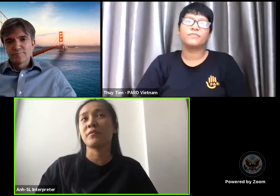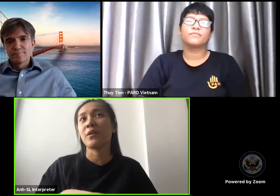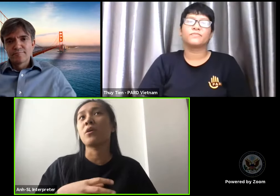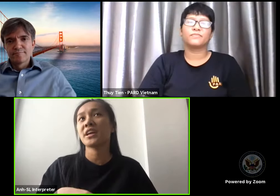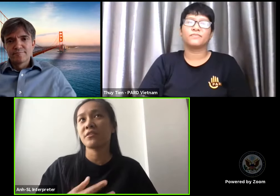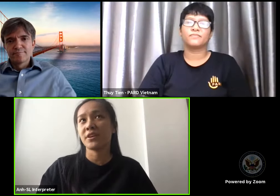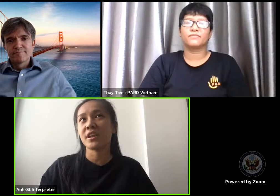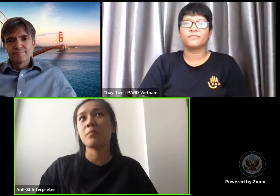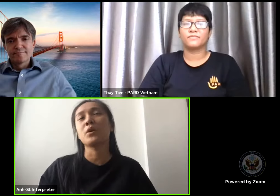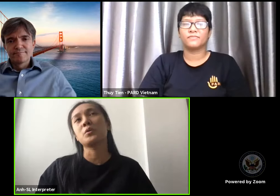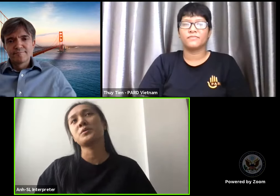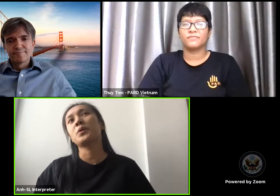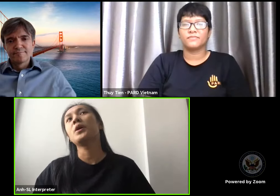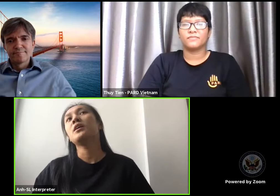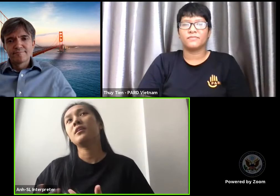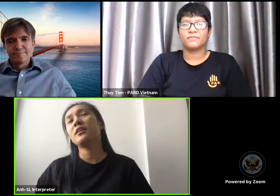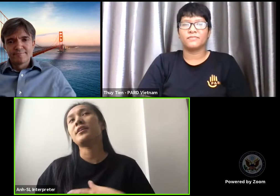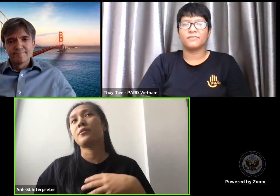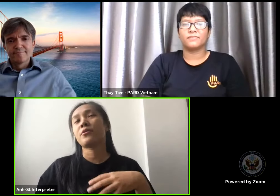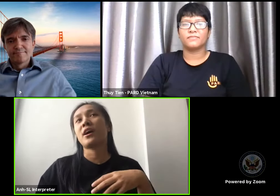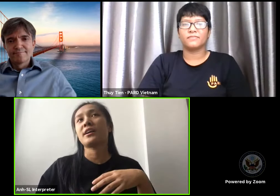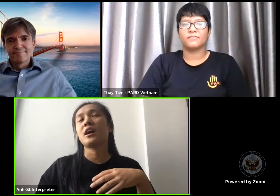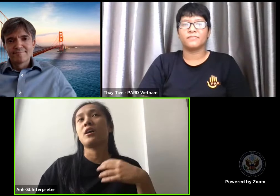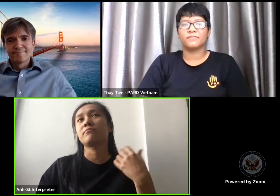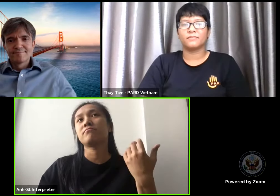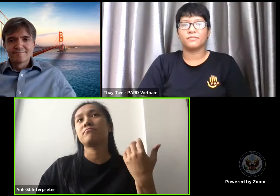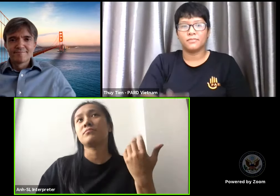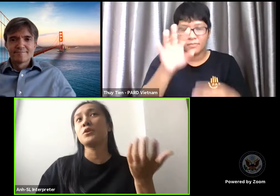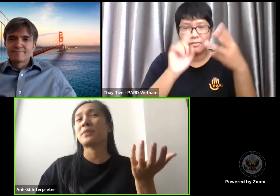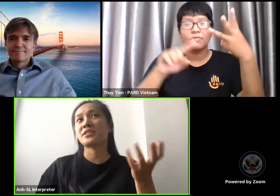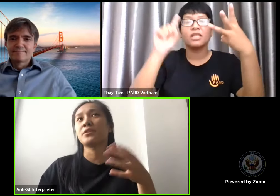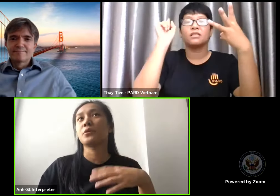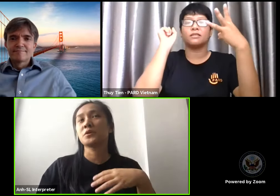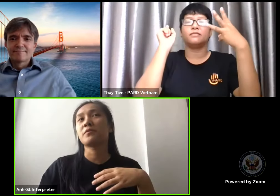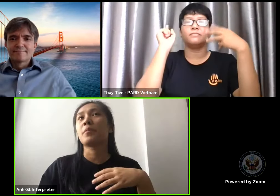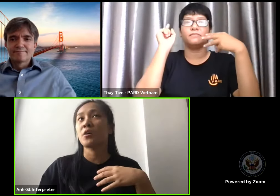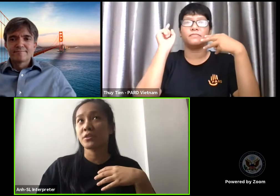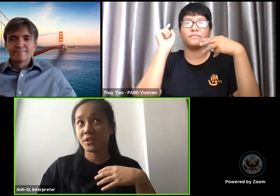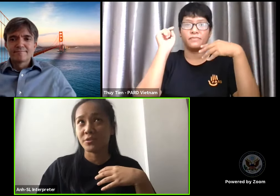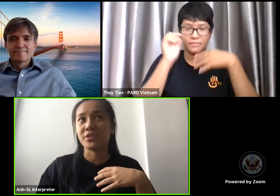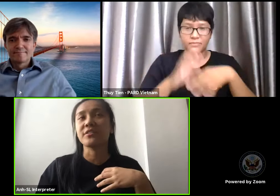if they're working in Vietnam but also learn and try new materials from other countries.